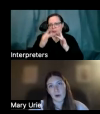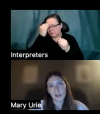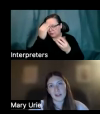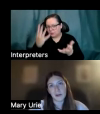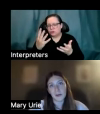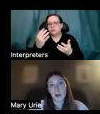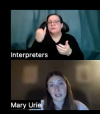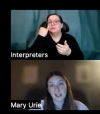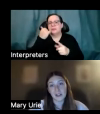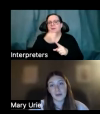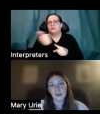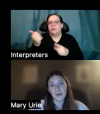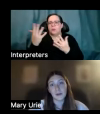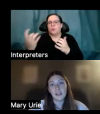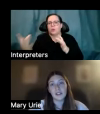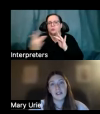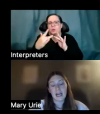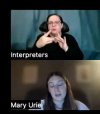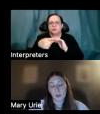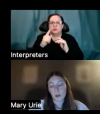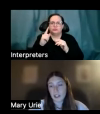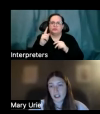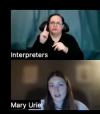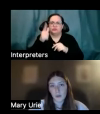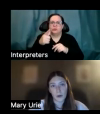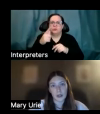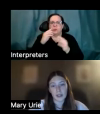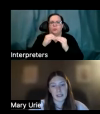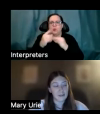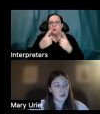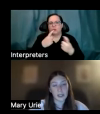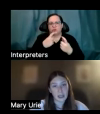want to contact you to explore questions or see if you want to